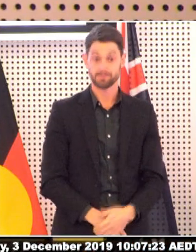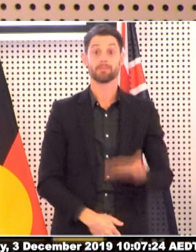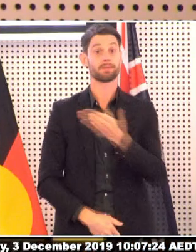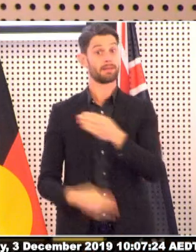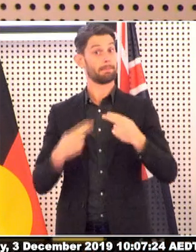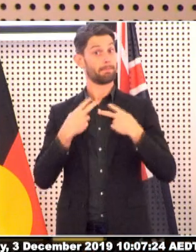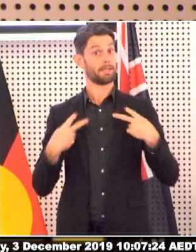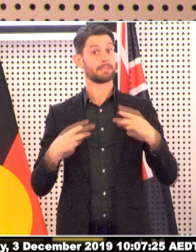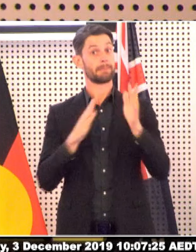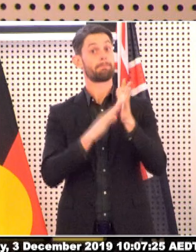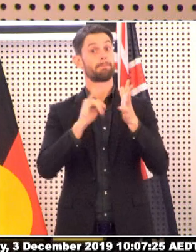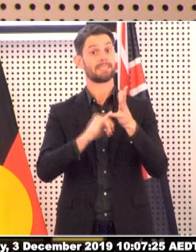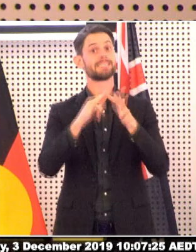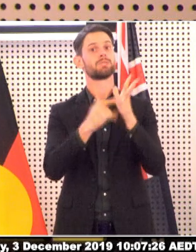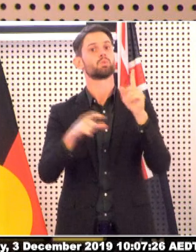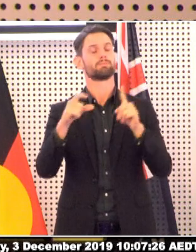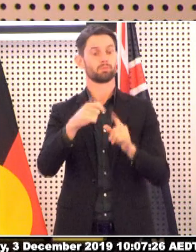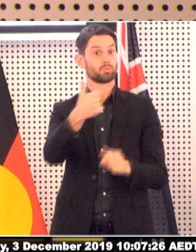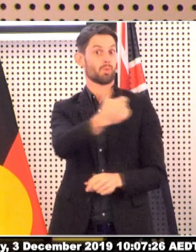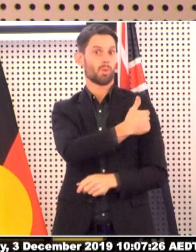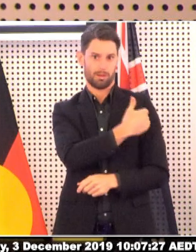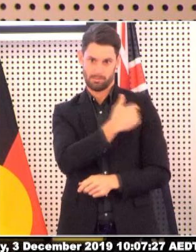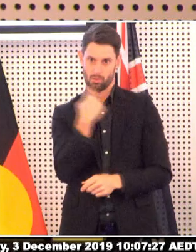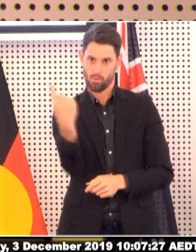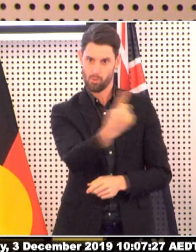And good morning everyone in the room today and also watching.